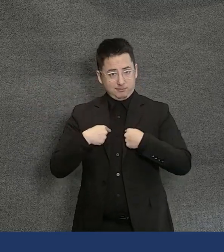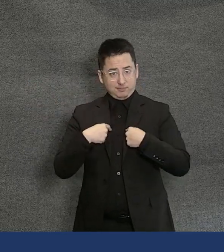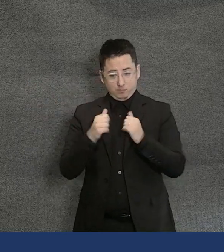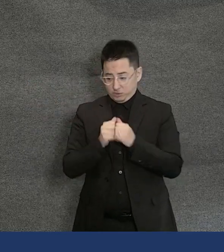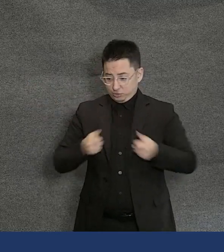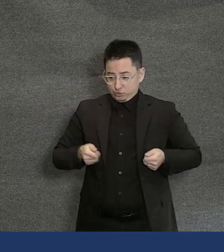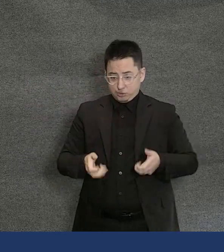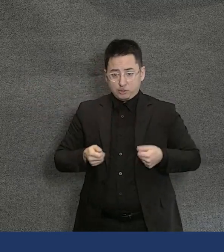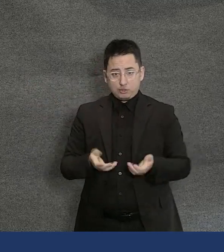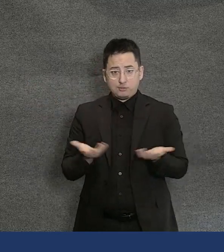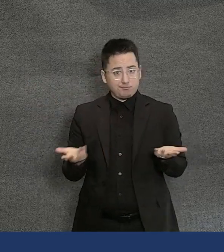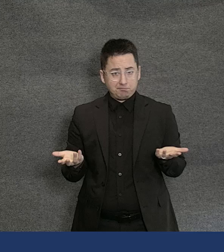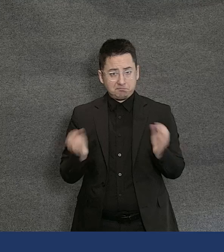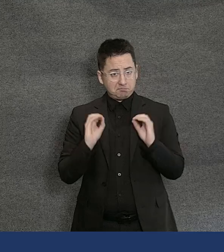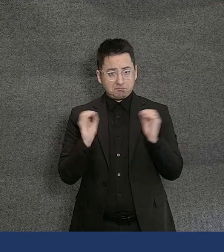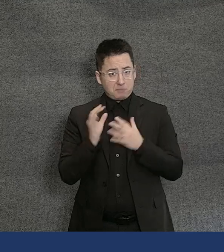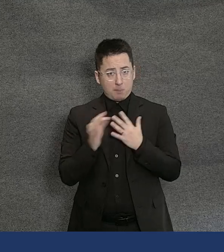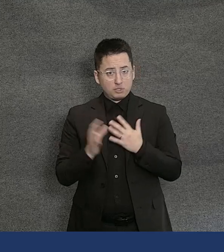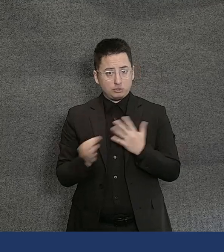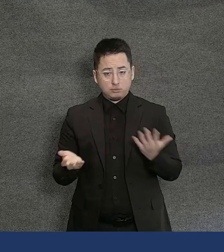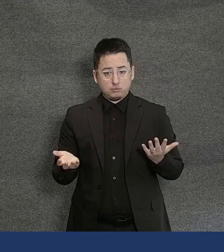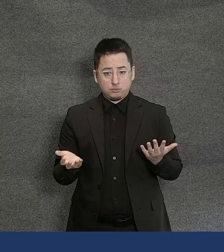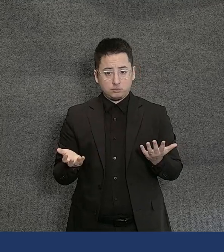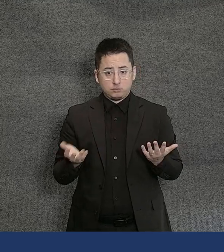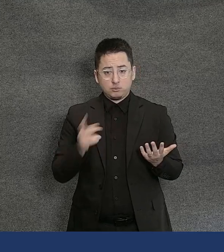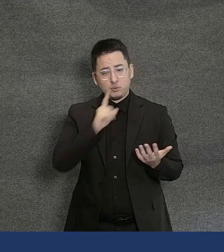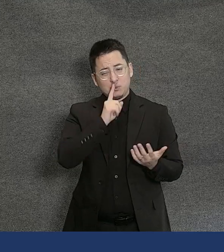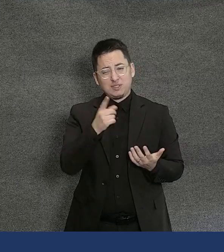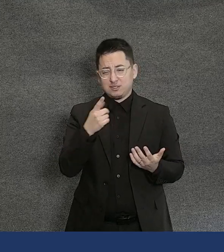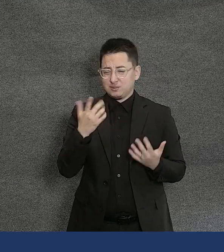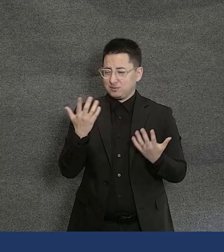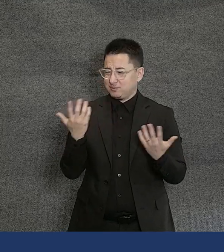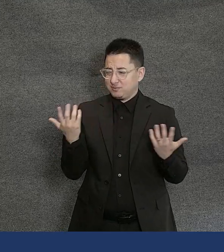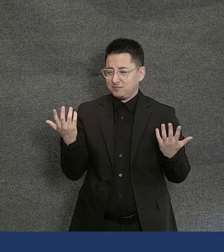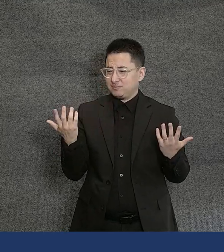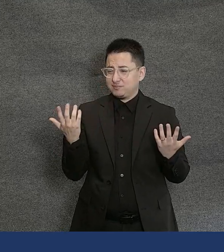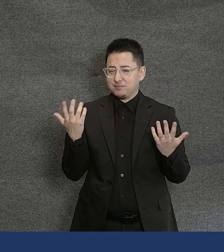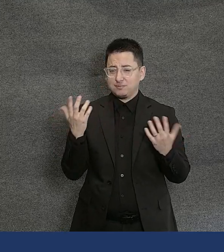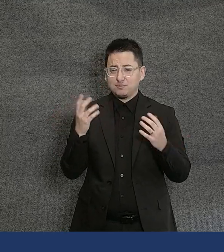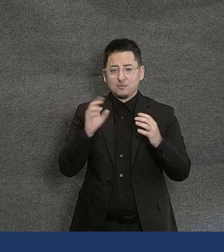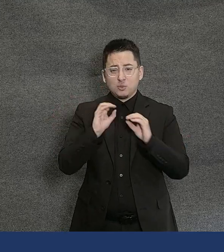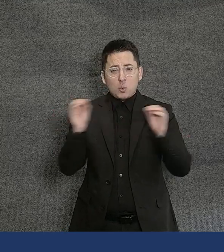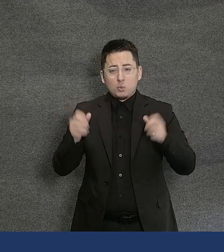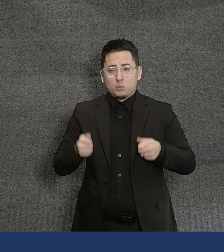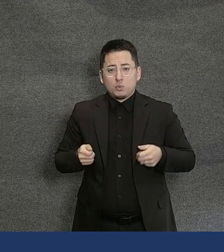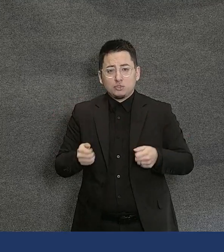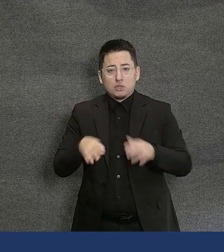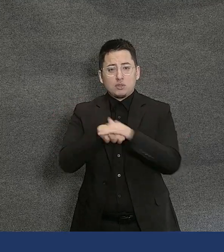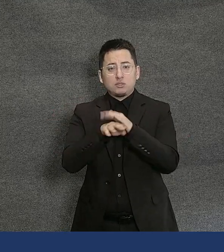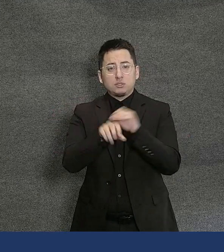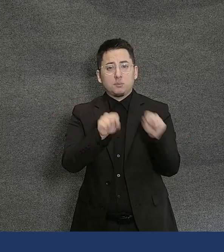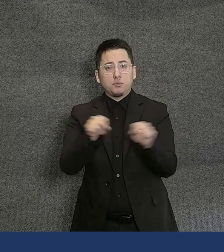because wheelchair-accessible vehicles is a gap in the on-demand system right now.